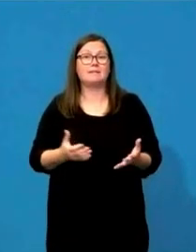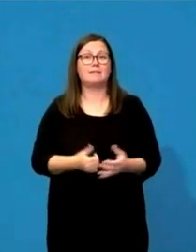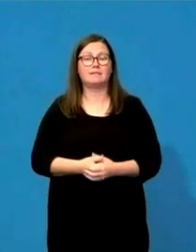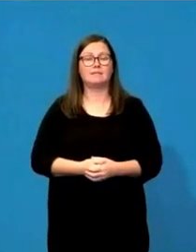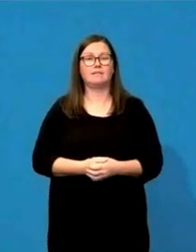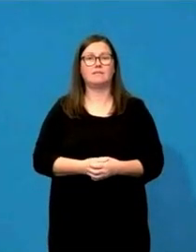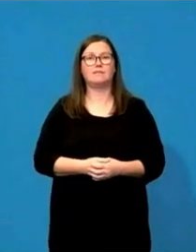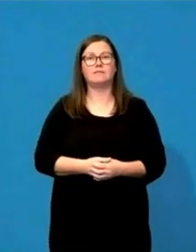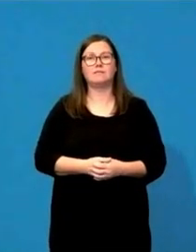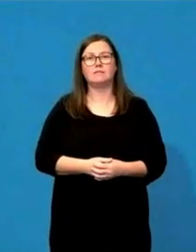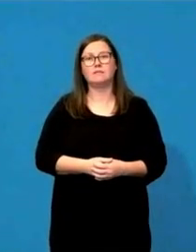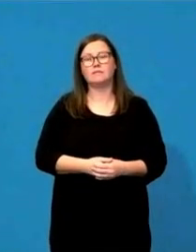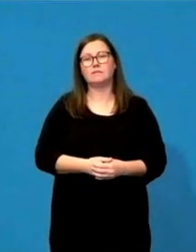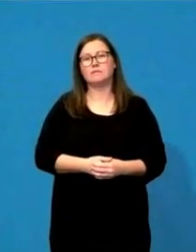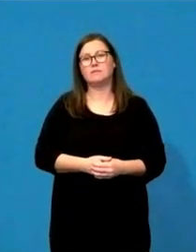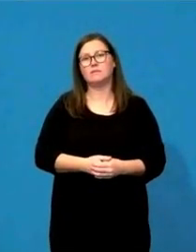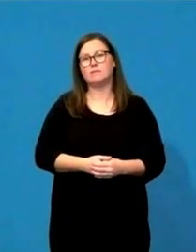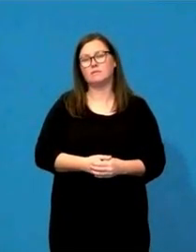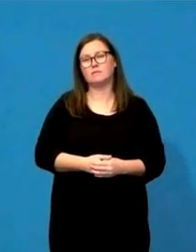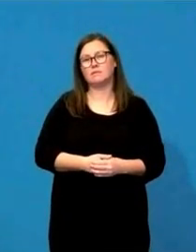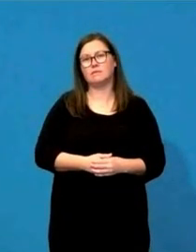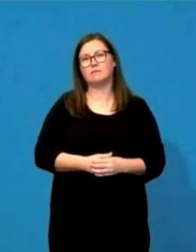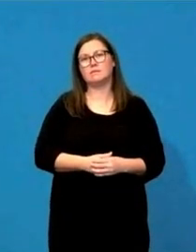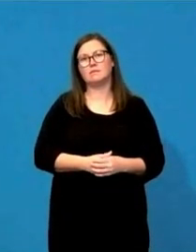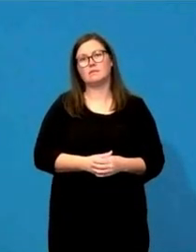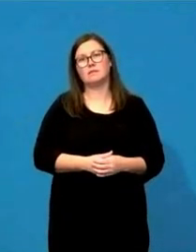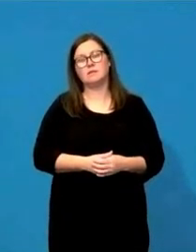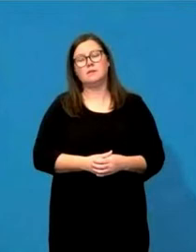disability has, but some 50-year-old man in Tasmania versus a 7-year-old here is